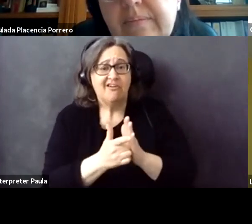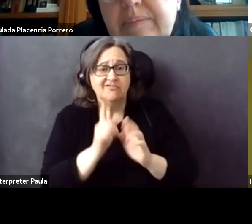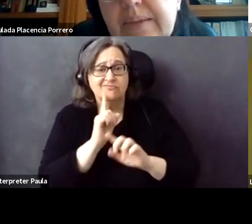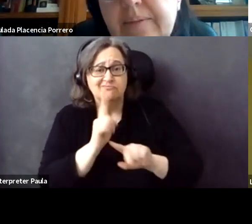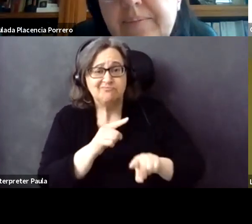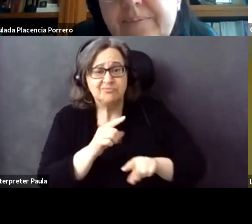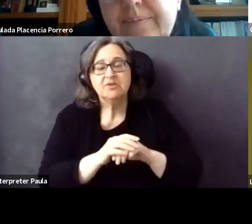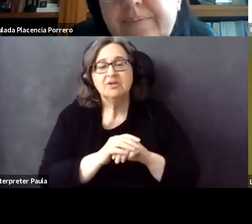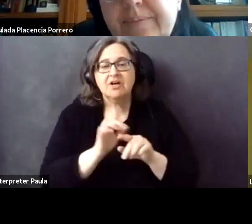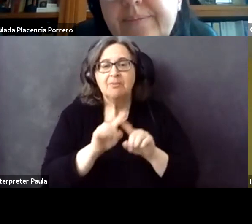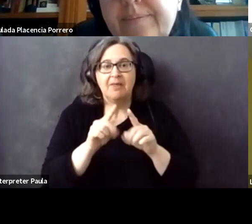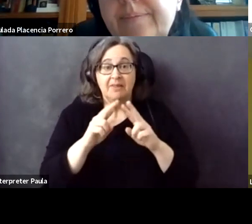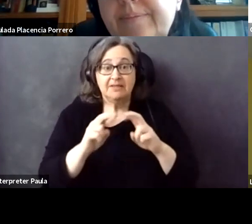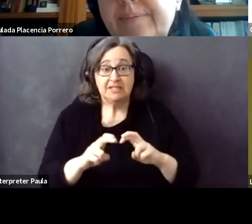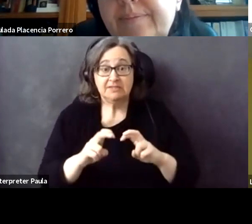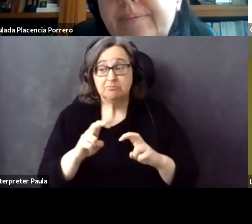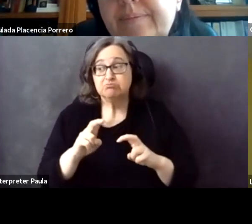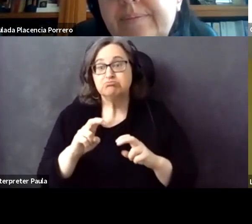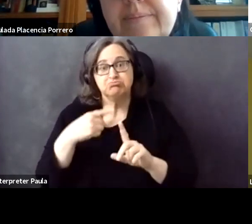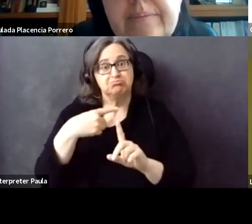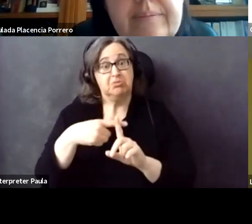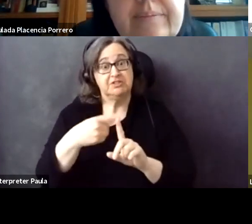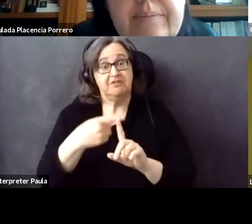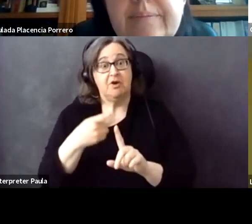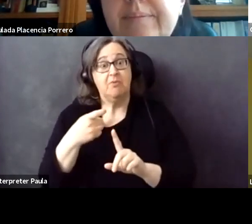built environment with more specifications in the directive,